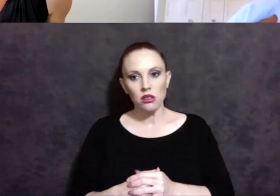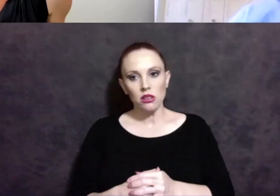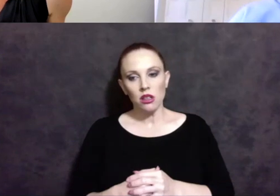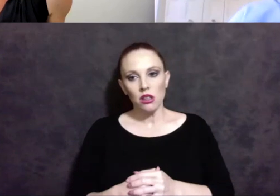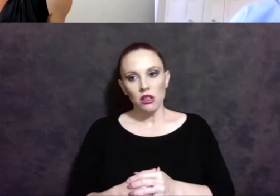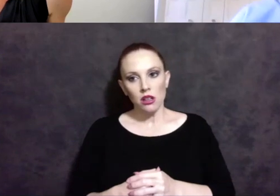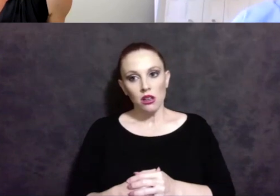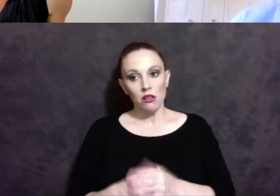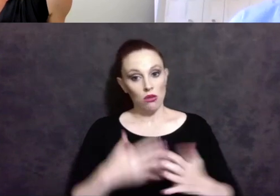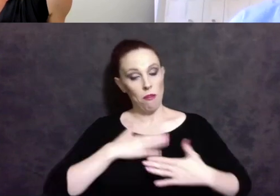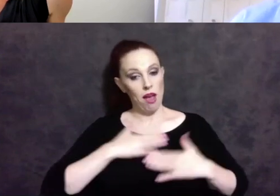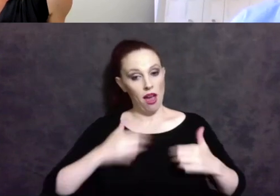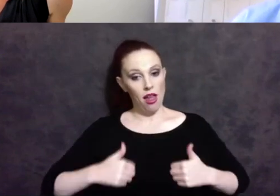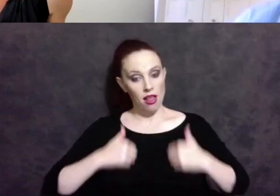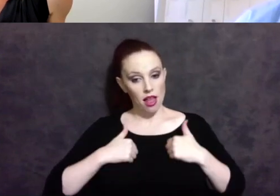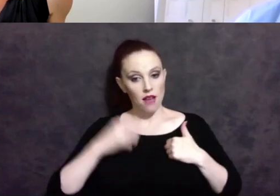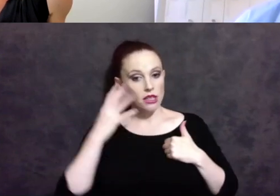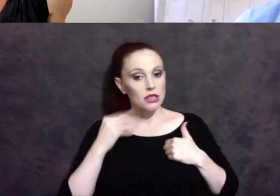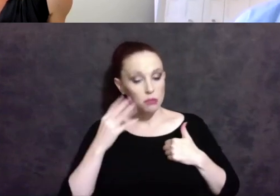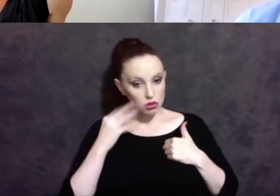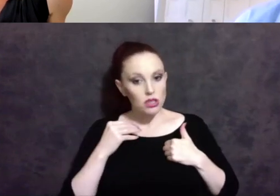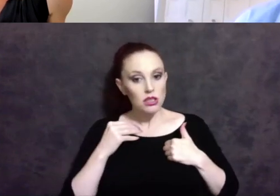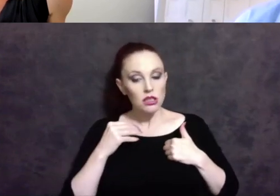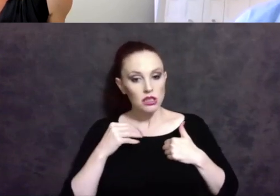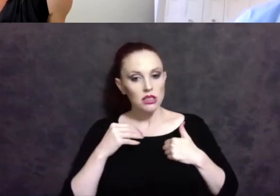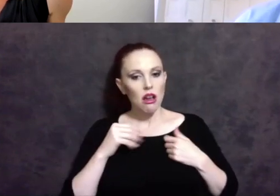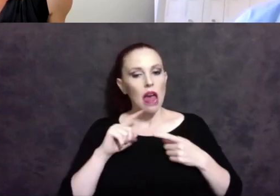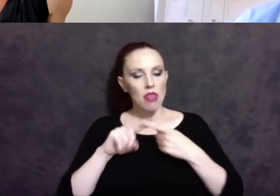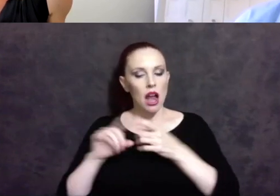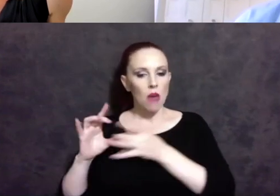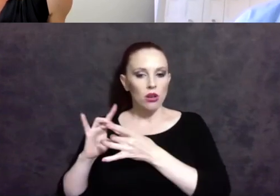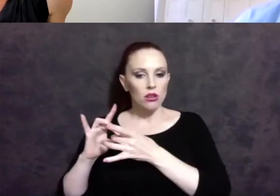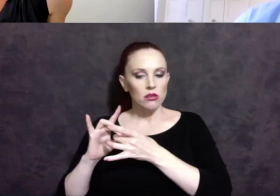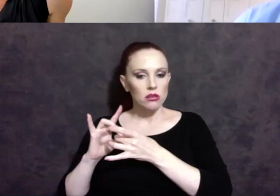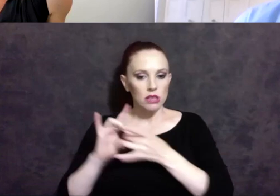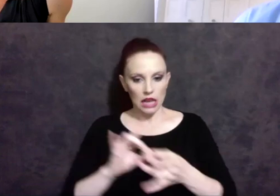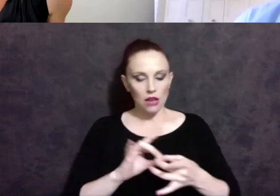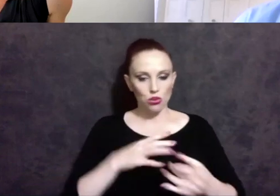my own life experience, and then I will connect that to my own experience with intergenerational